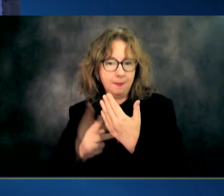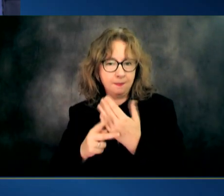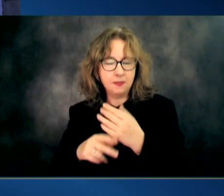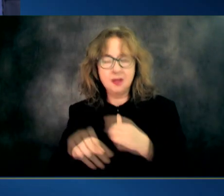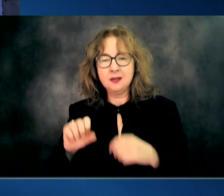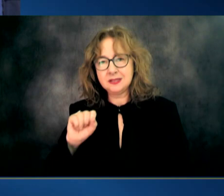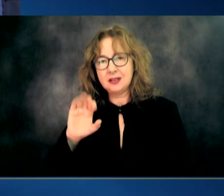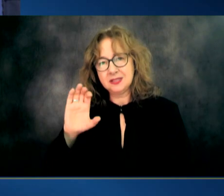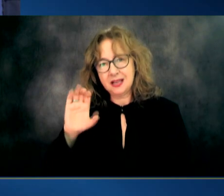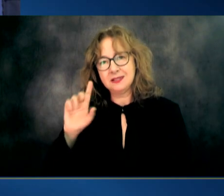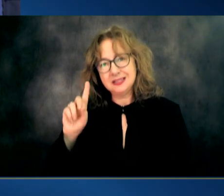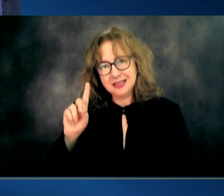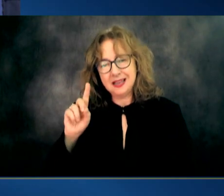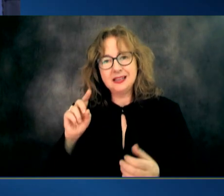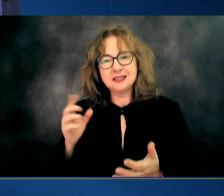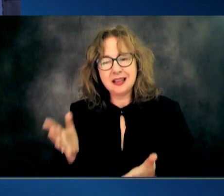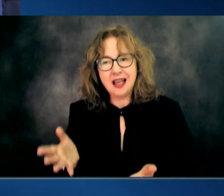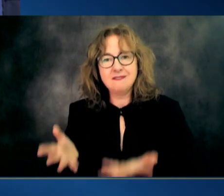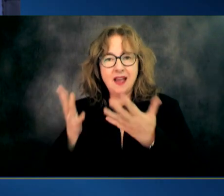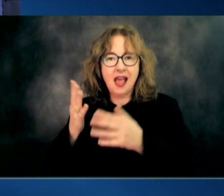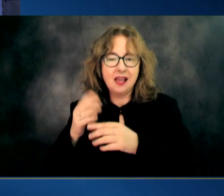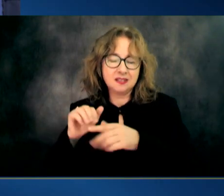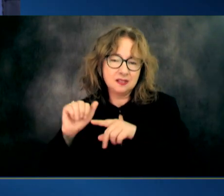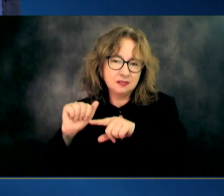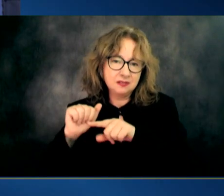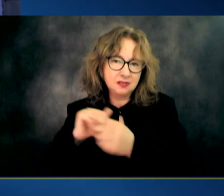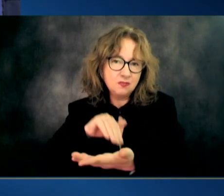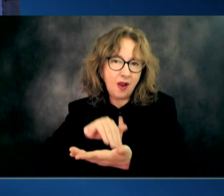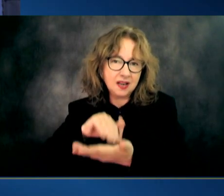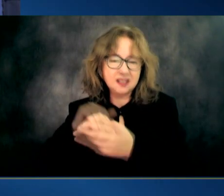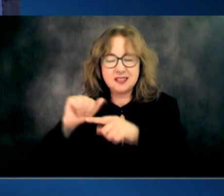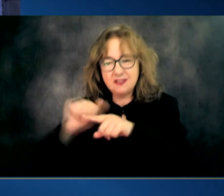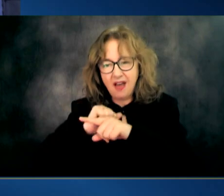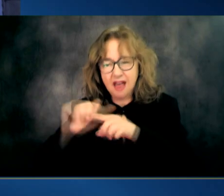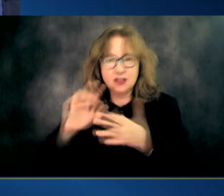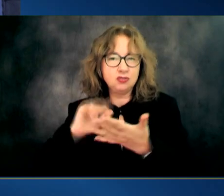Practice Providers Opportunities Resources And Training. They're training cohorts of a PPS,